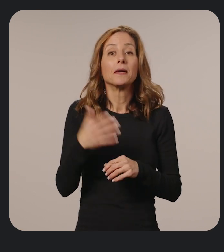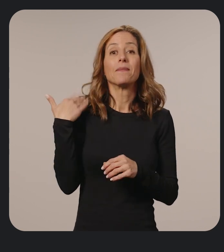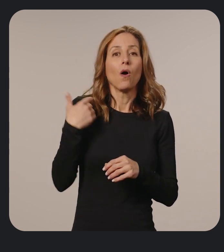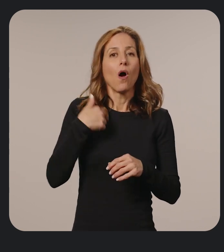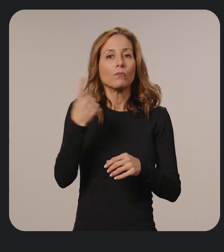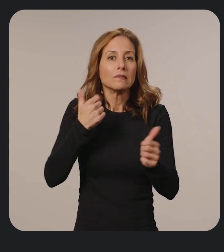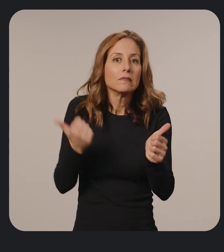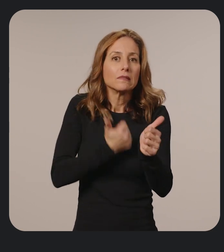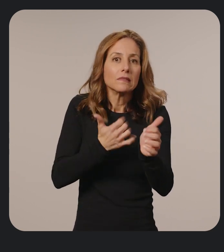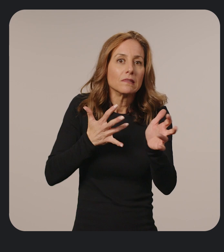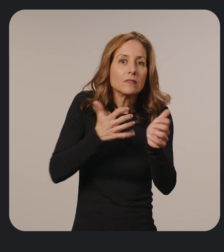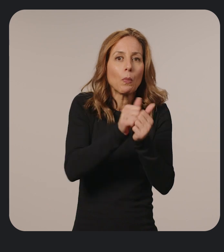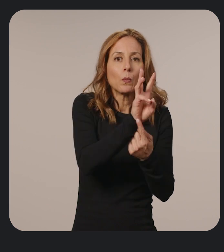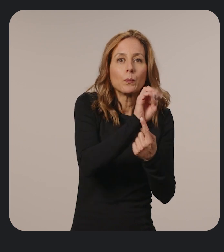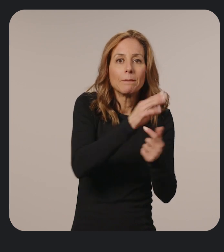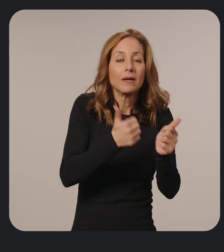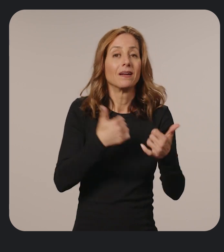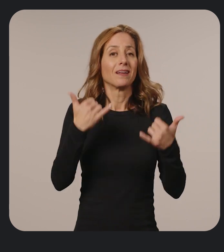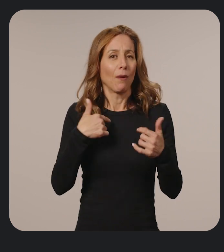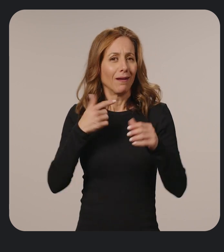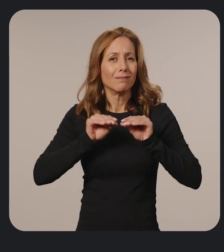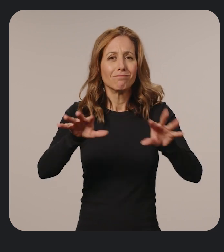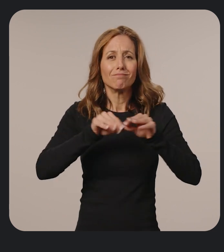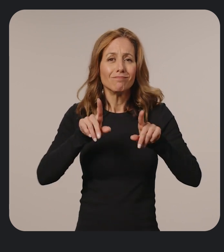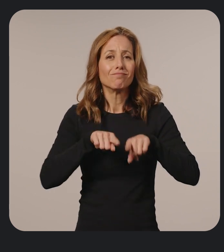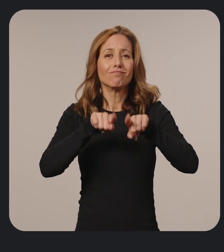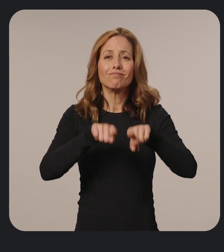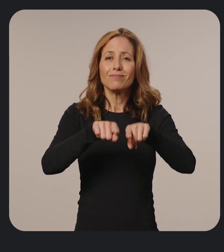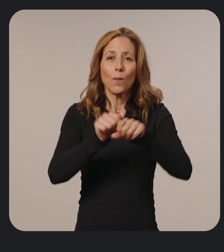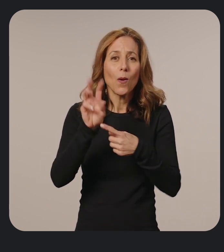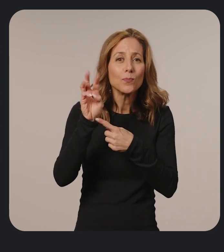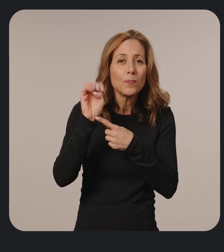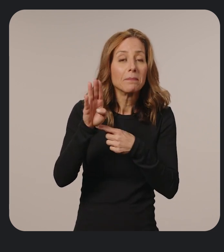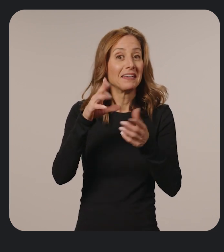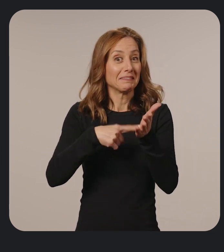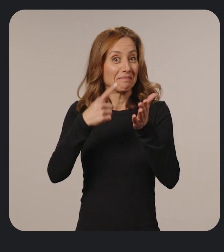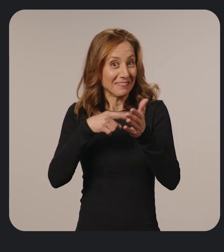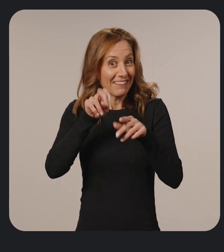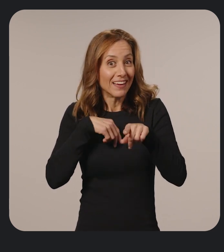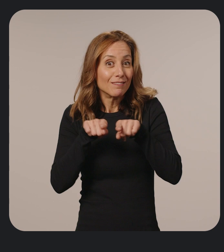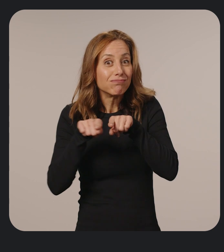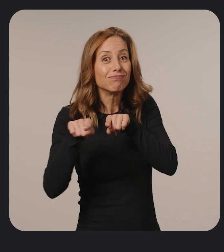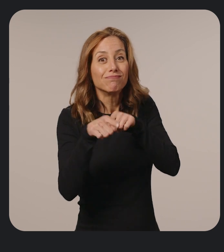So before, we were always trying to catch up to what the web was doing, and now we were able to ship features in parity with the web